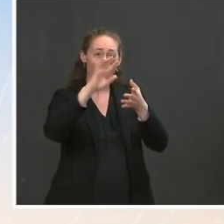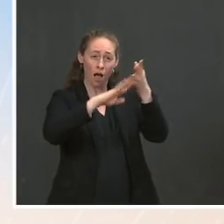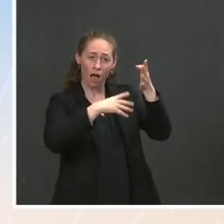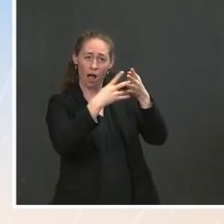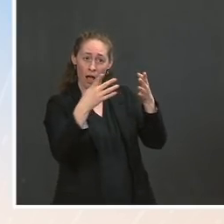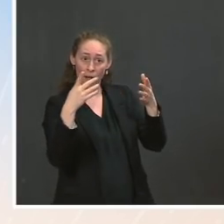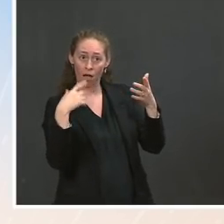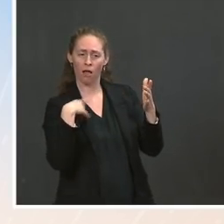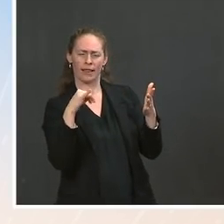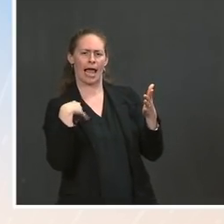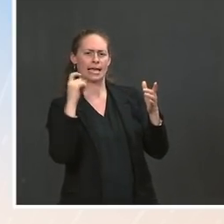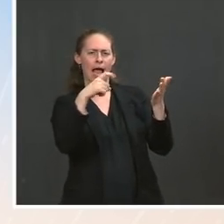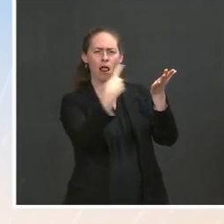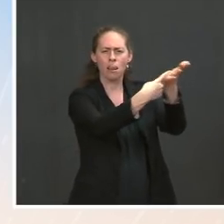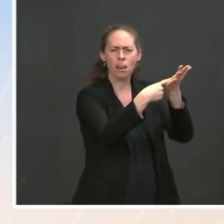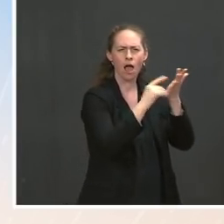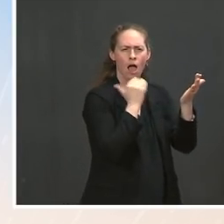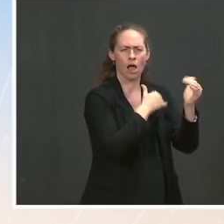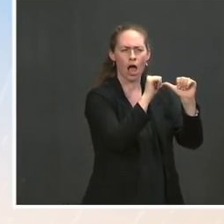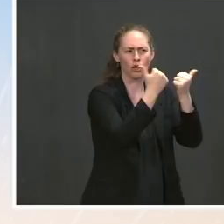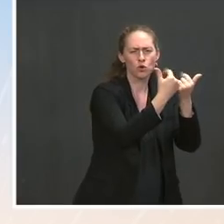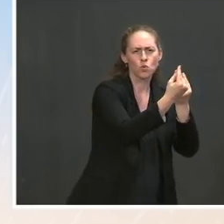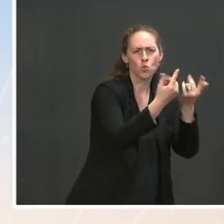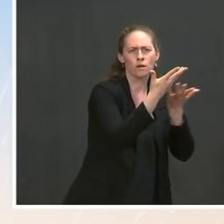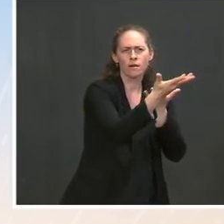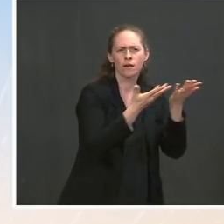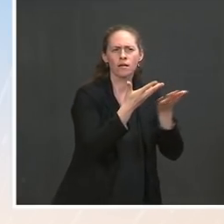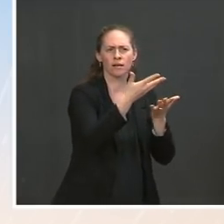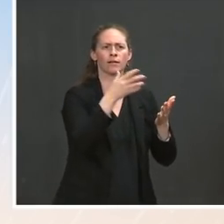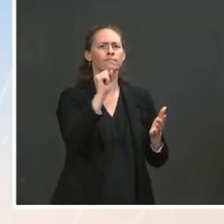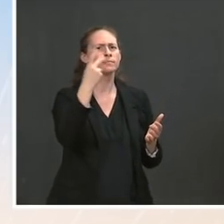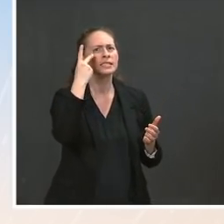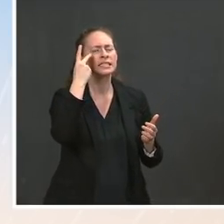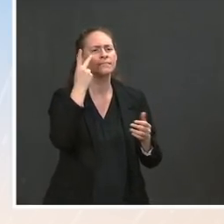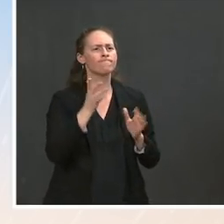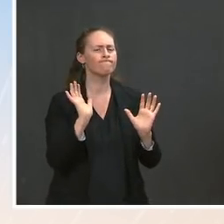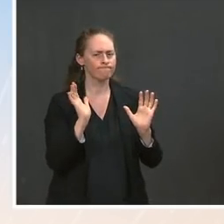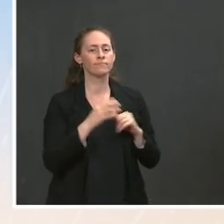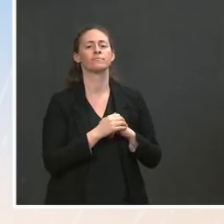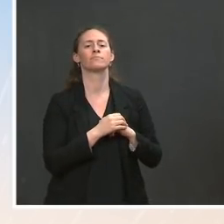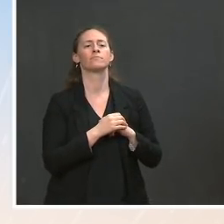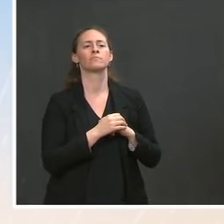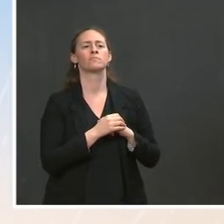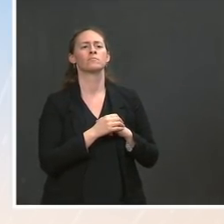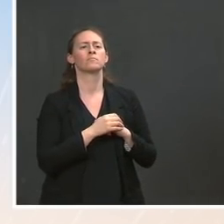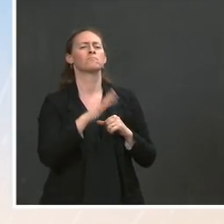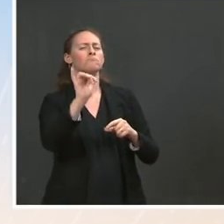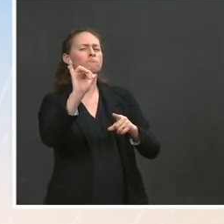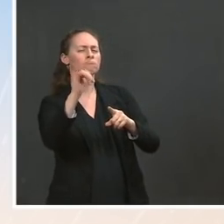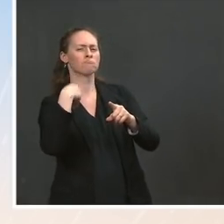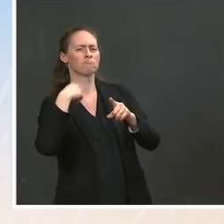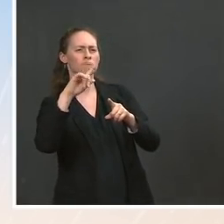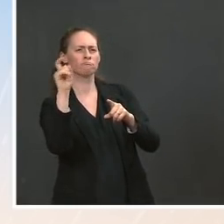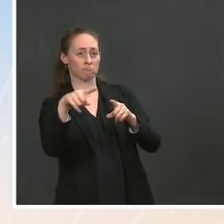The Press: And just to get some clarity on yesterday, should we still be expecting executive orders from the President on gun measures?